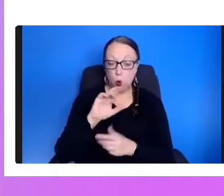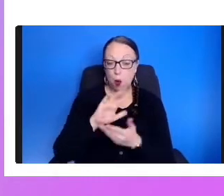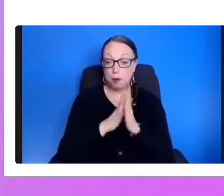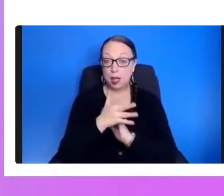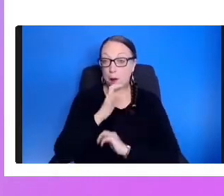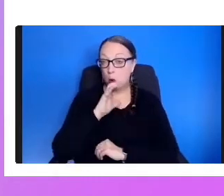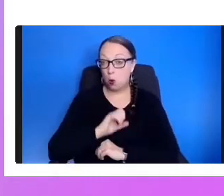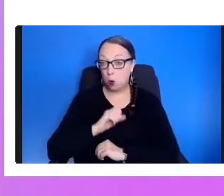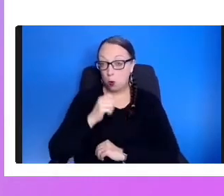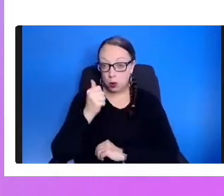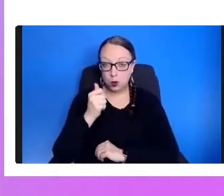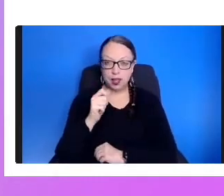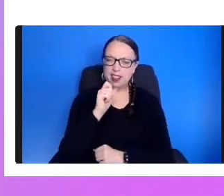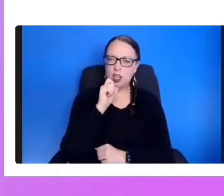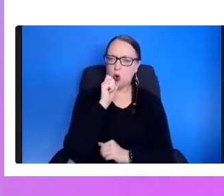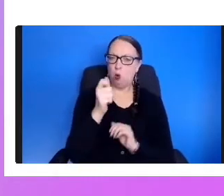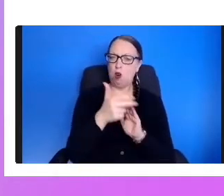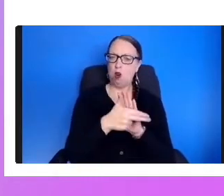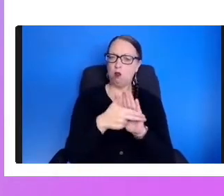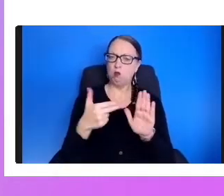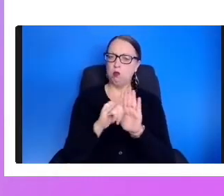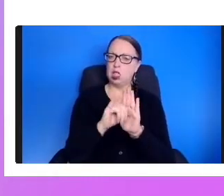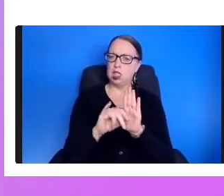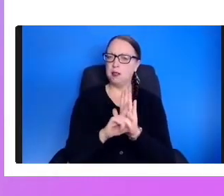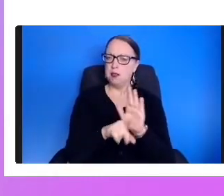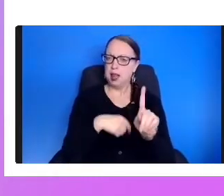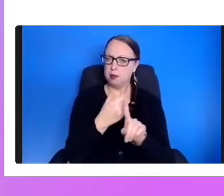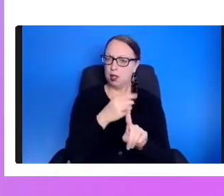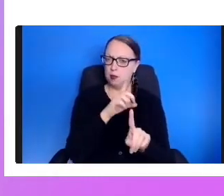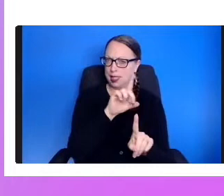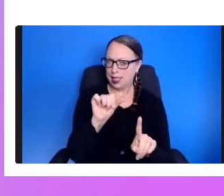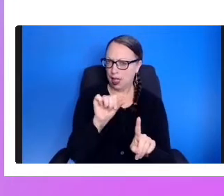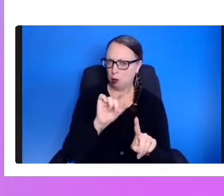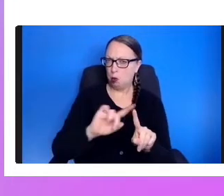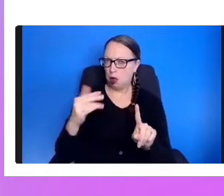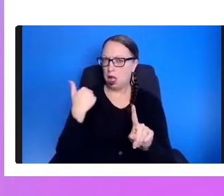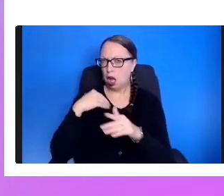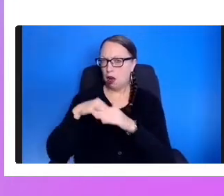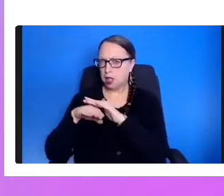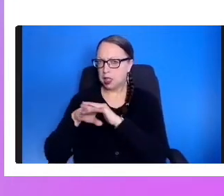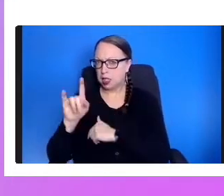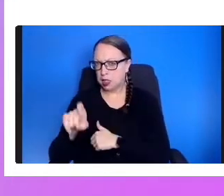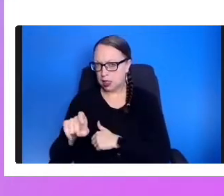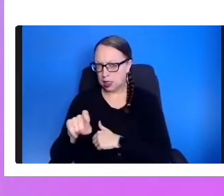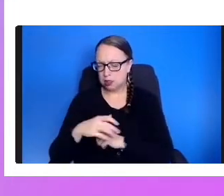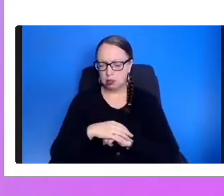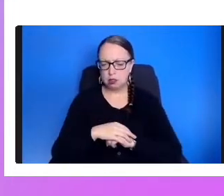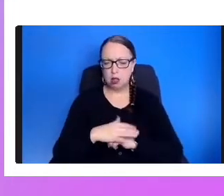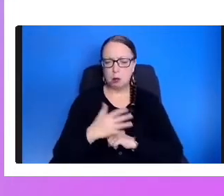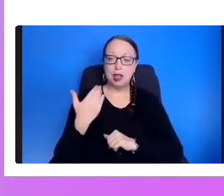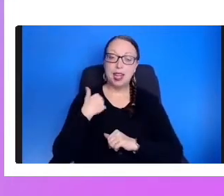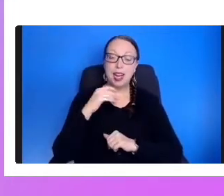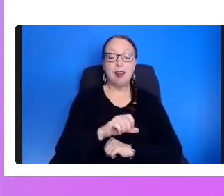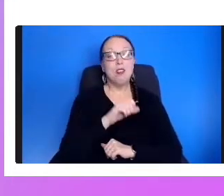but have a range of needs. But they also have other characteristics that take them through the center of that normal curve,